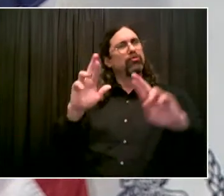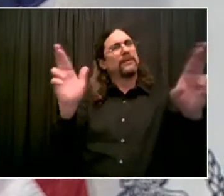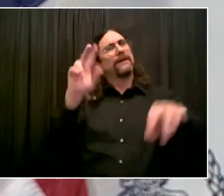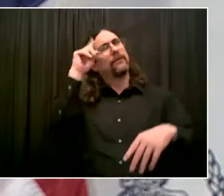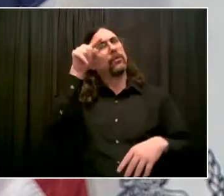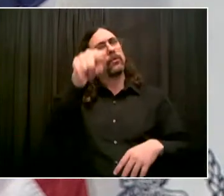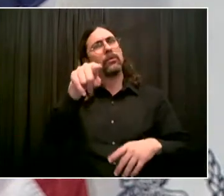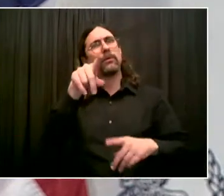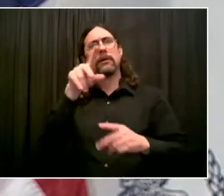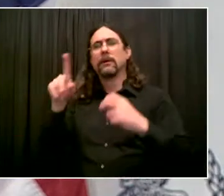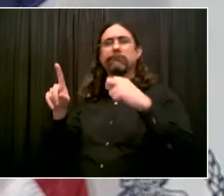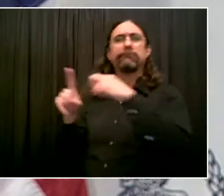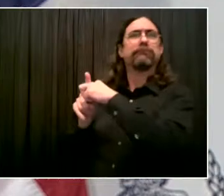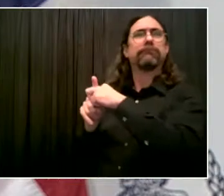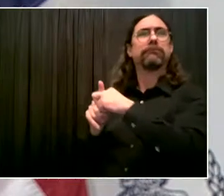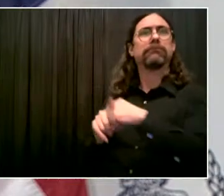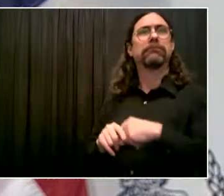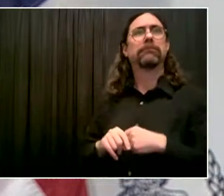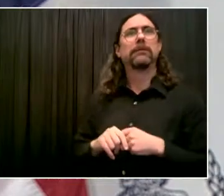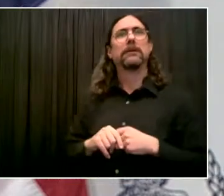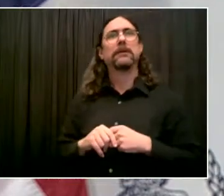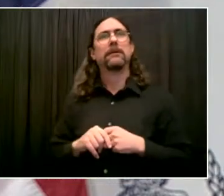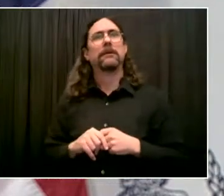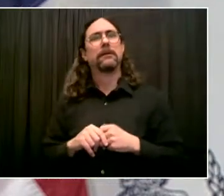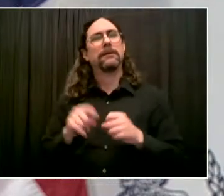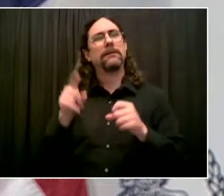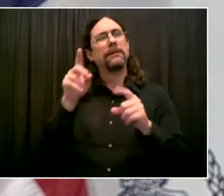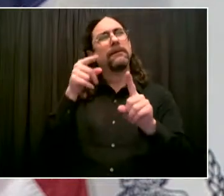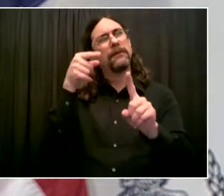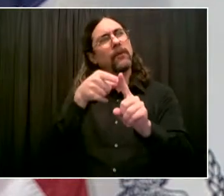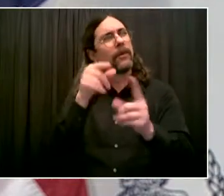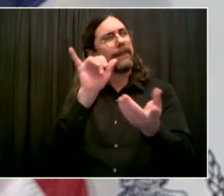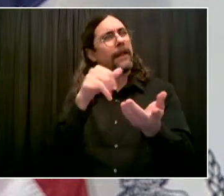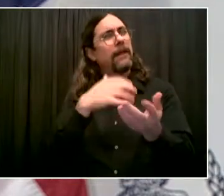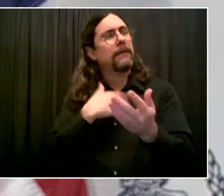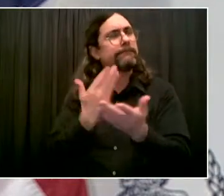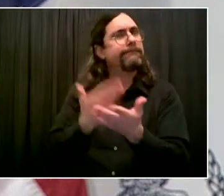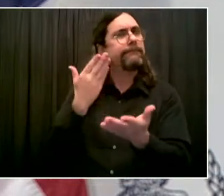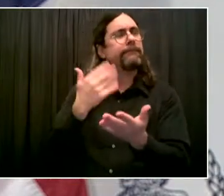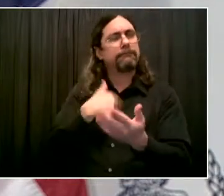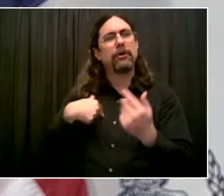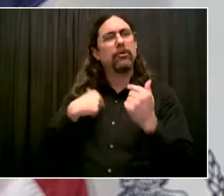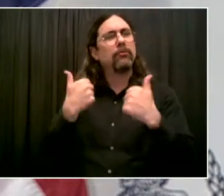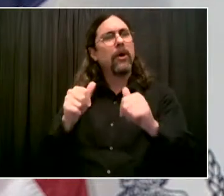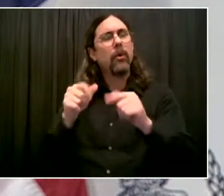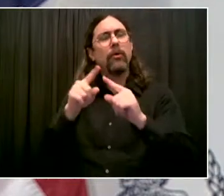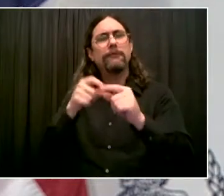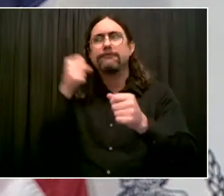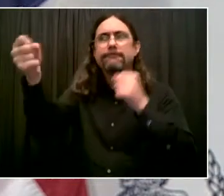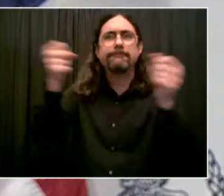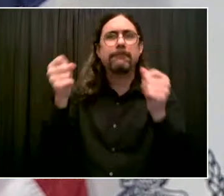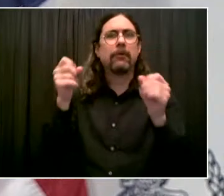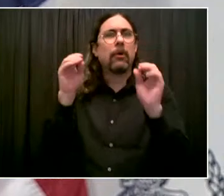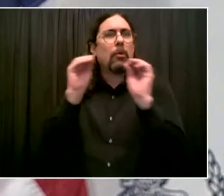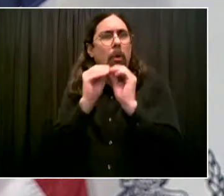OF EXACTLY WHAT WE ARE DOINNG TO ANANESWR YOUR CONCERNS. WE'RE MAKING SURE THERE'S A LOT MORE PRPRESENCE, IT IS O NOVER 600 MORE OFFICERS IN THE SUBWAY SYSTEM.